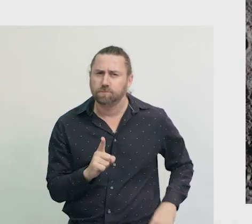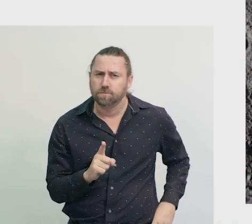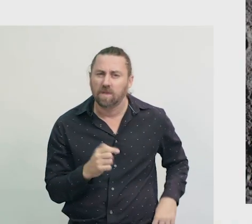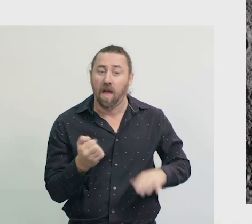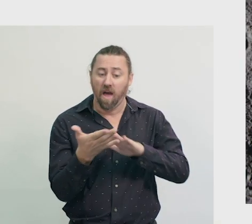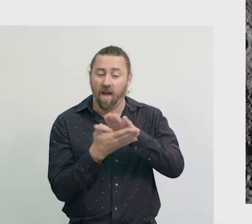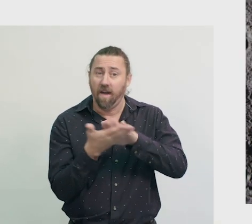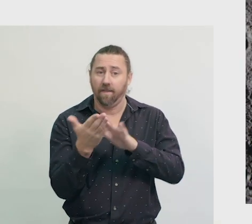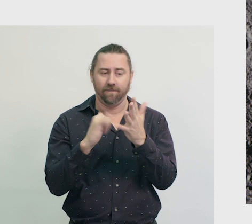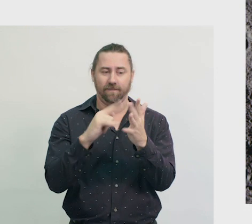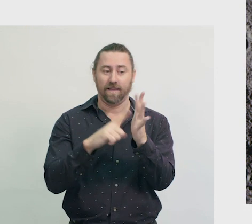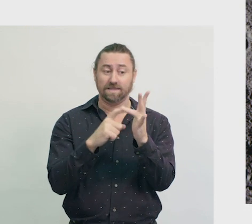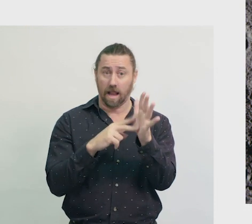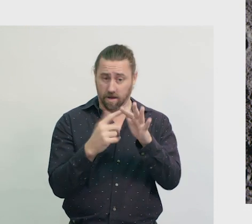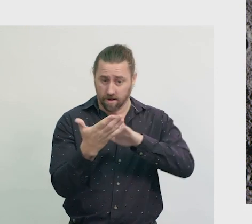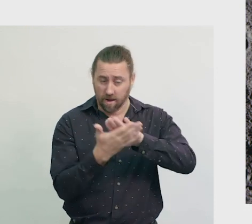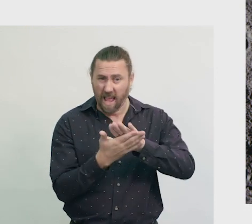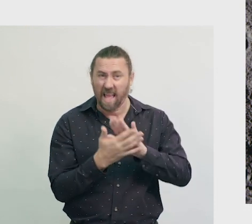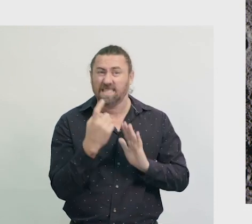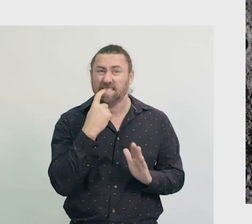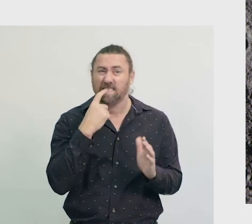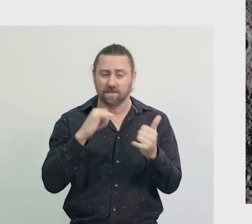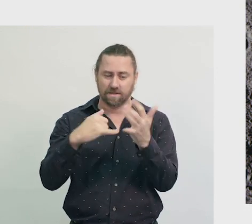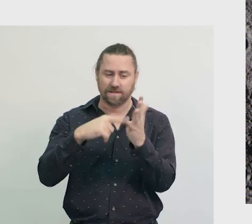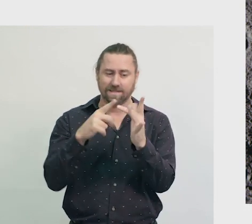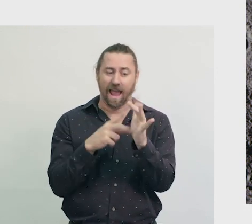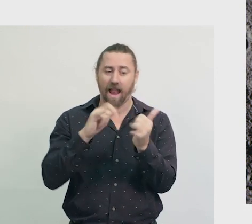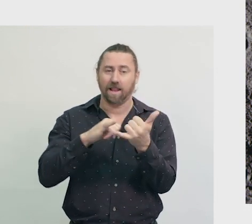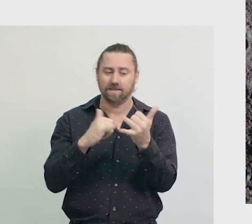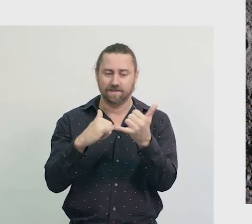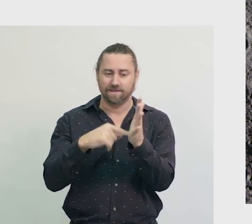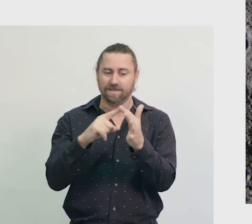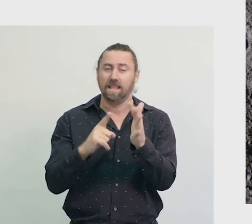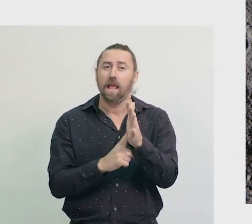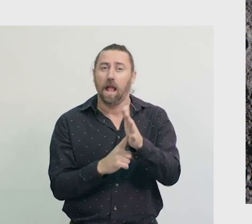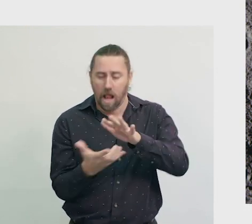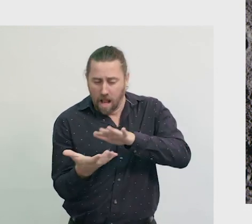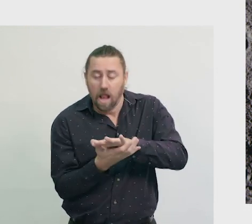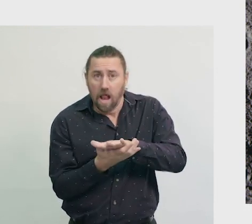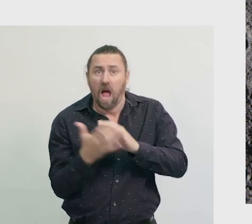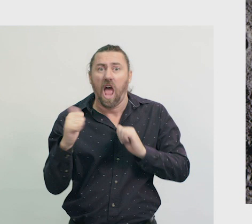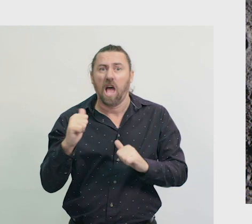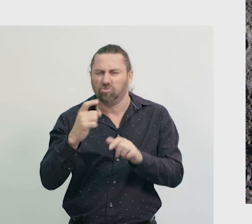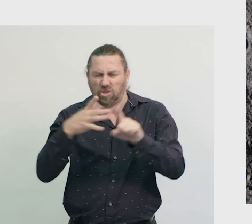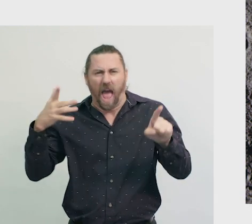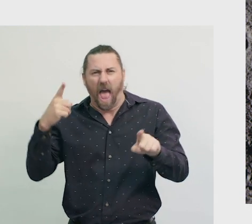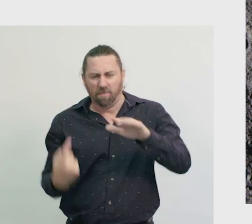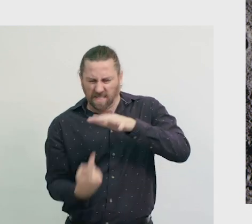Their boots were made with a silicon sole, and woven stainless-steel uppers, to protect against the sharp rocks on the Moon’s surface.